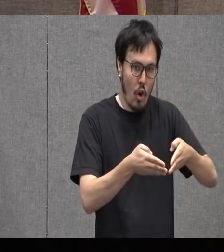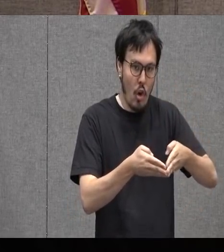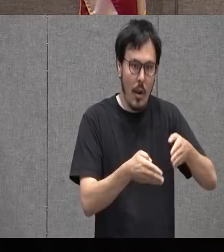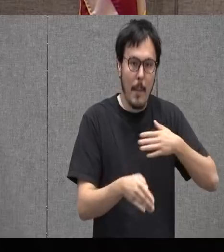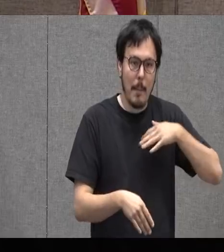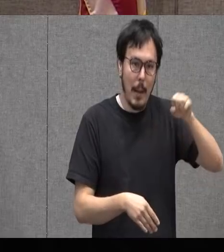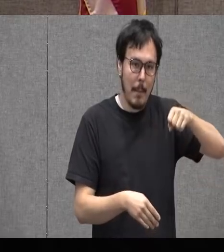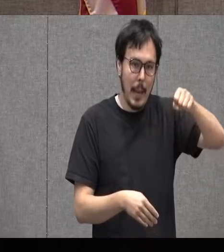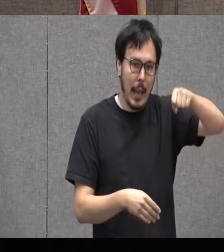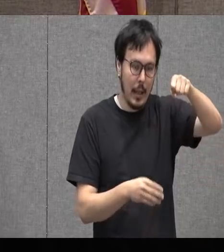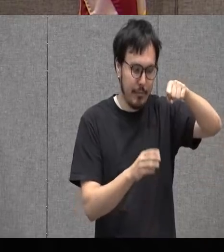Make sure I have a good amount here.